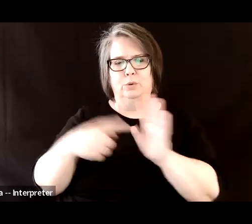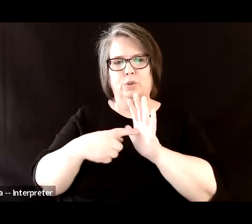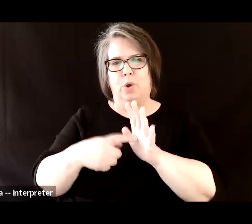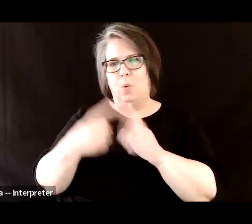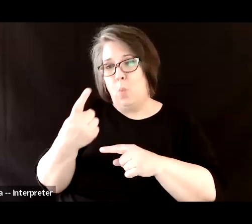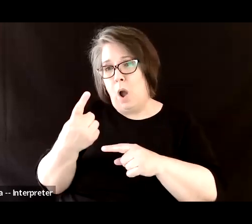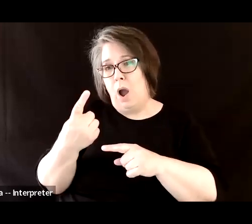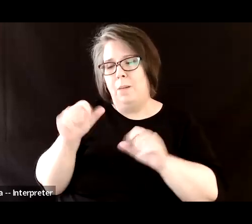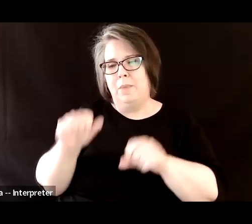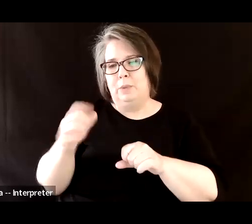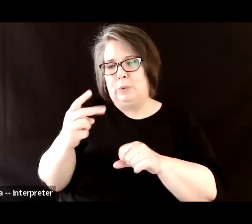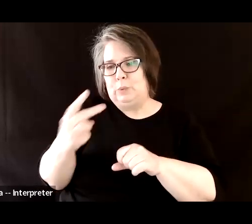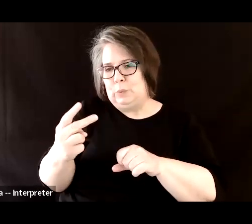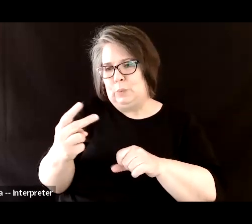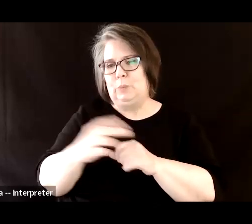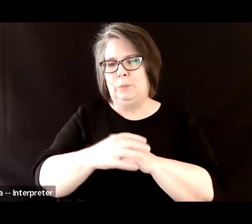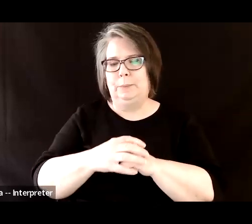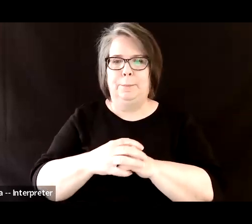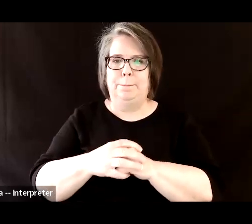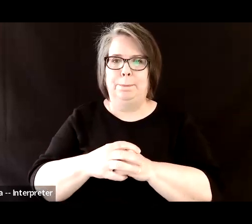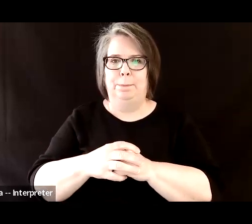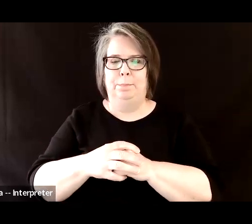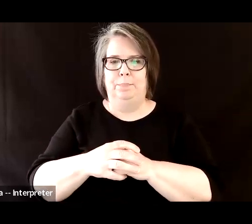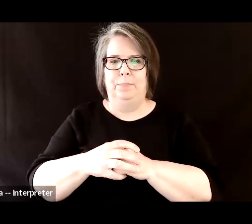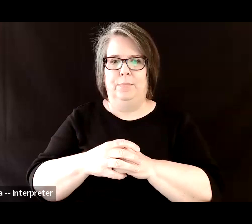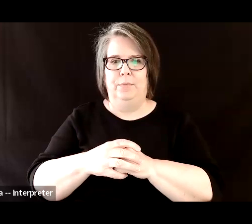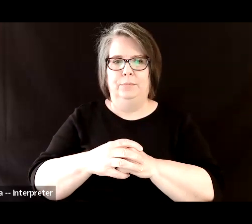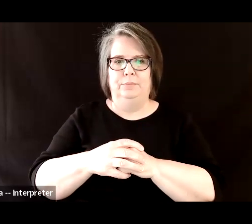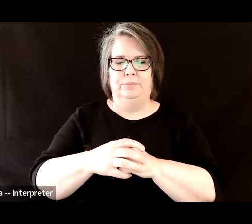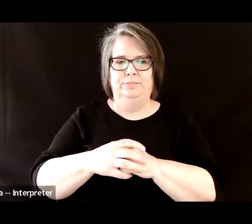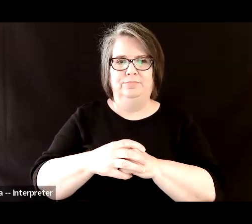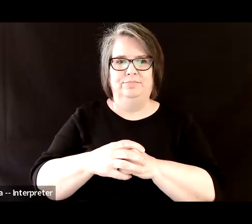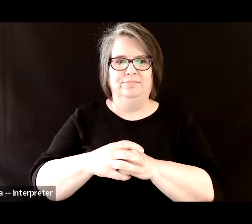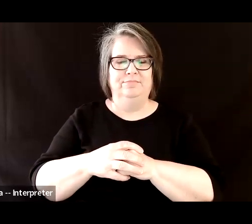two. The top two. We will try to certainly get to those today.